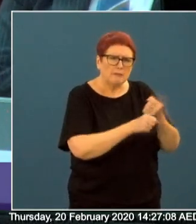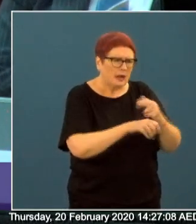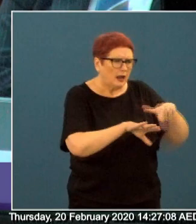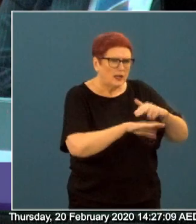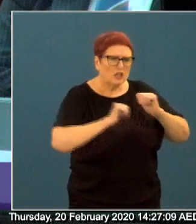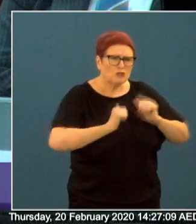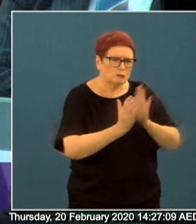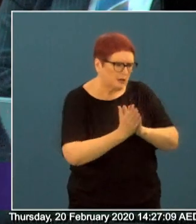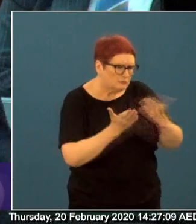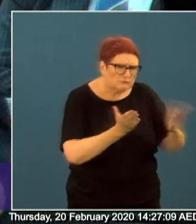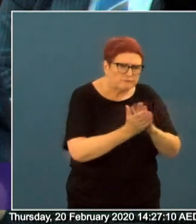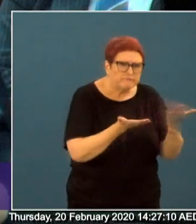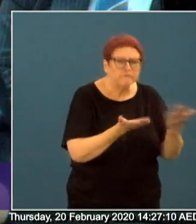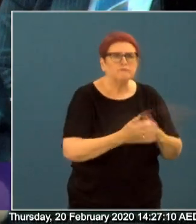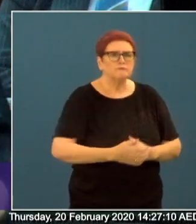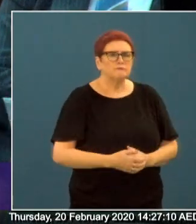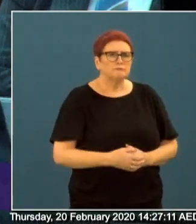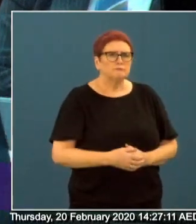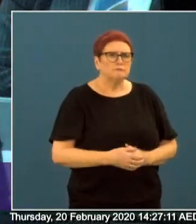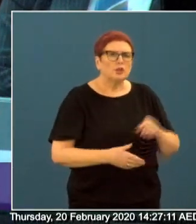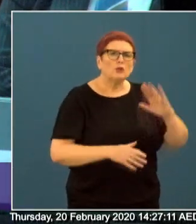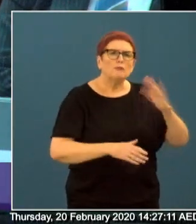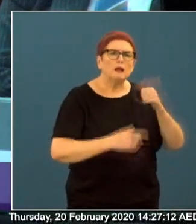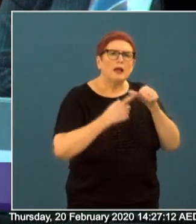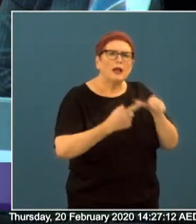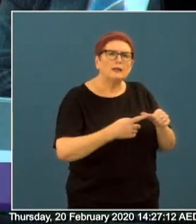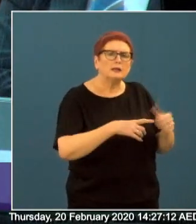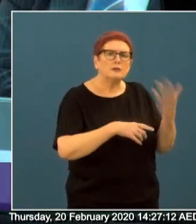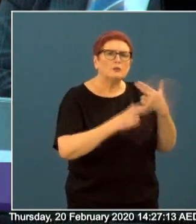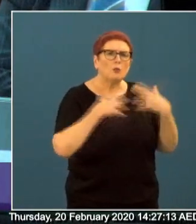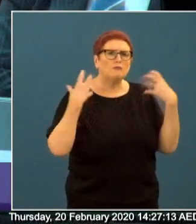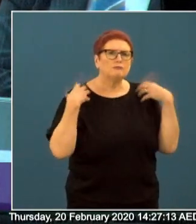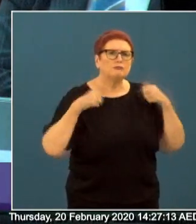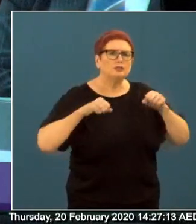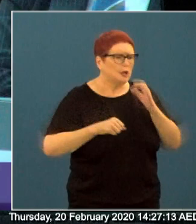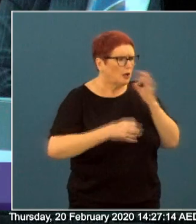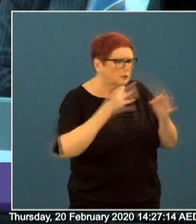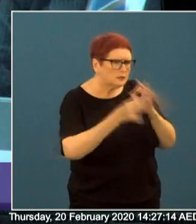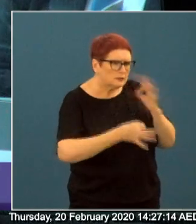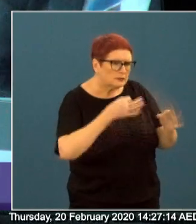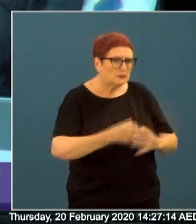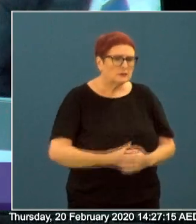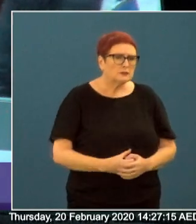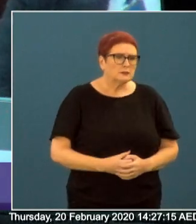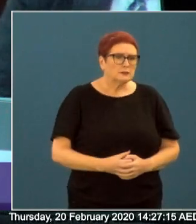in answering some questions from the Chair earlier today in relation to the work that you and your centre does,